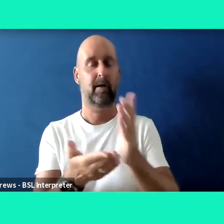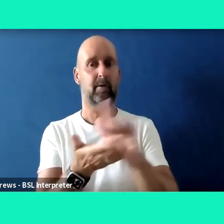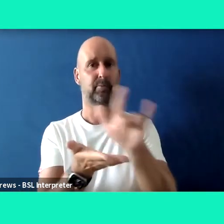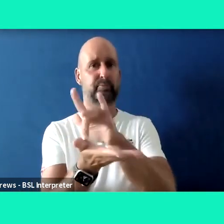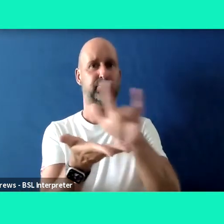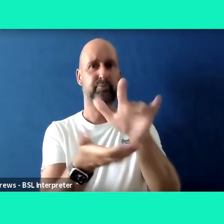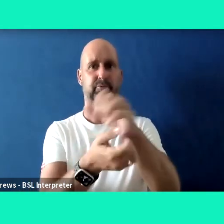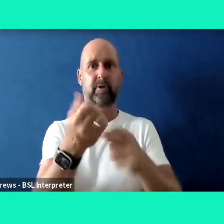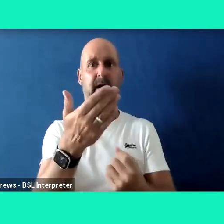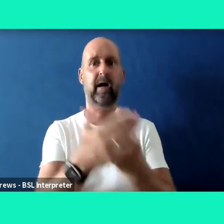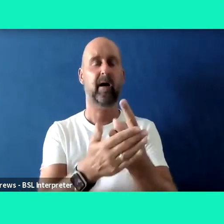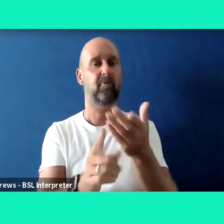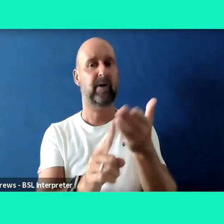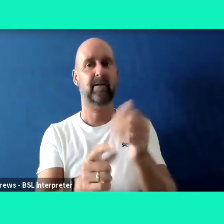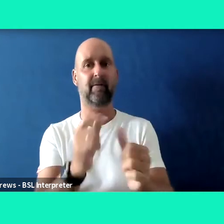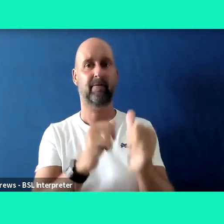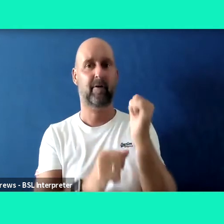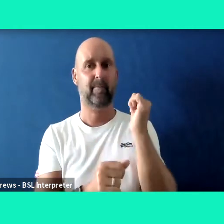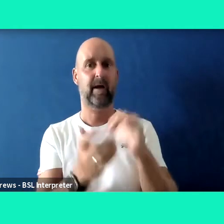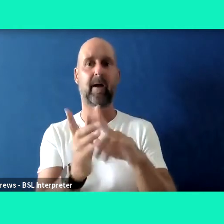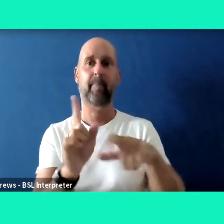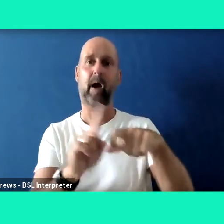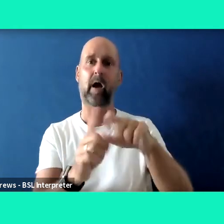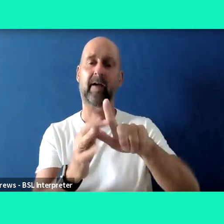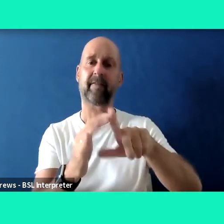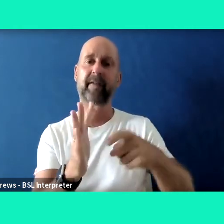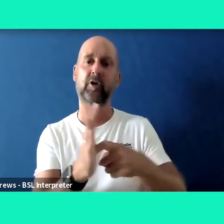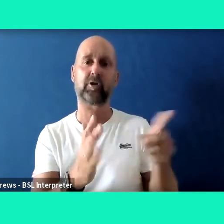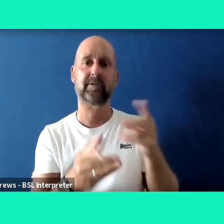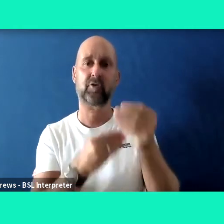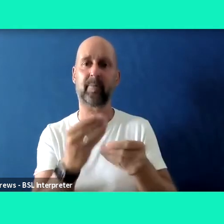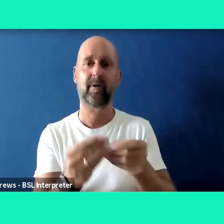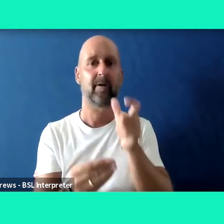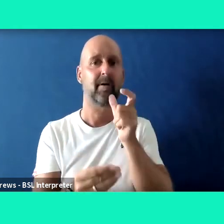one I recognise from Mark Fisher’s description of how he uses the term capitalist realism: